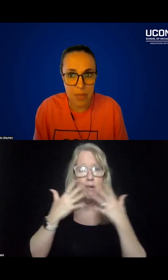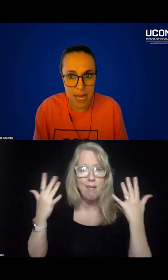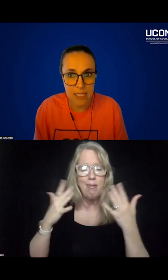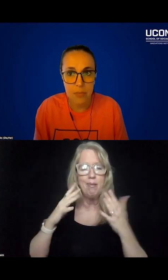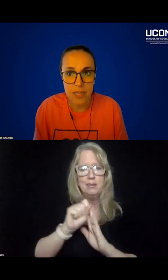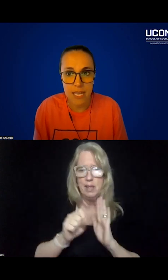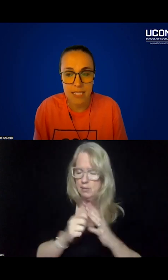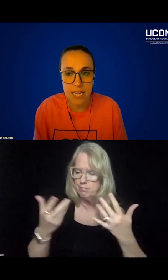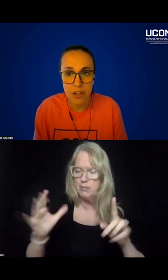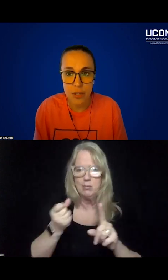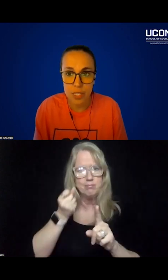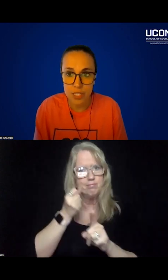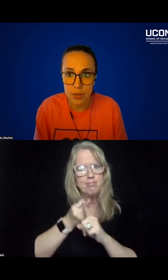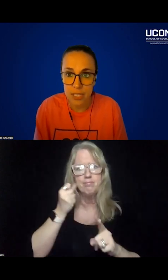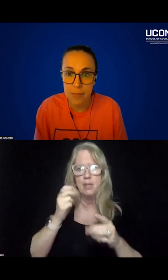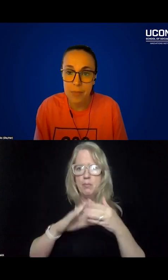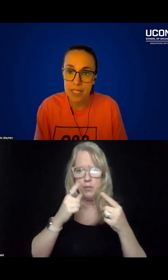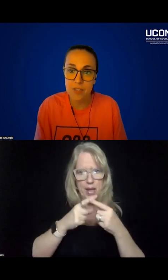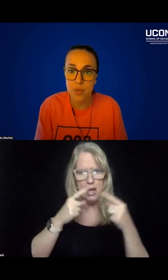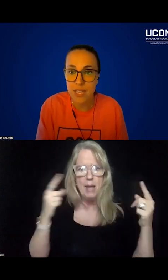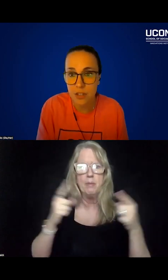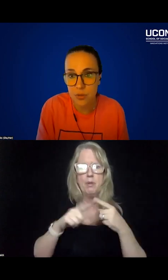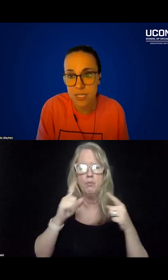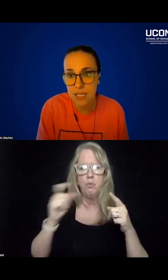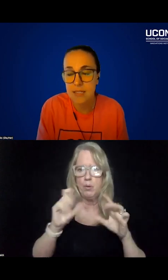IMPACTED BY THE ANTI-LGBTQ CLIMATE BECAUSE, WITHIN THOSE STATES,